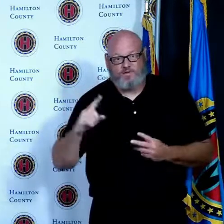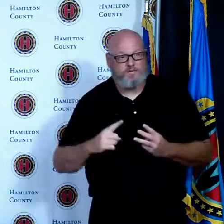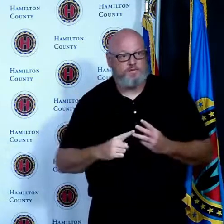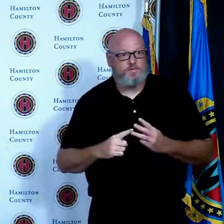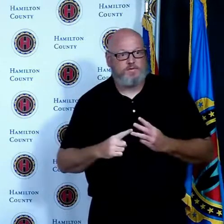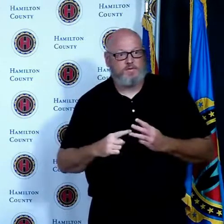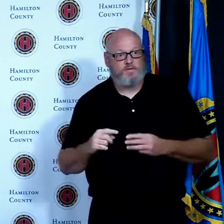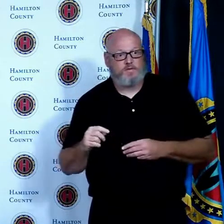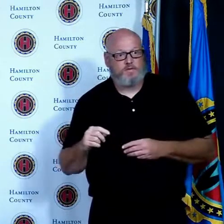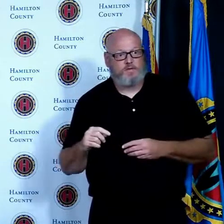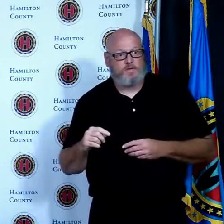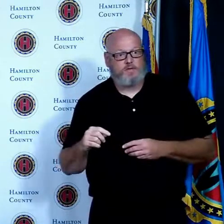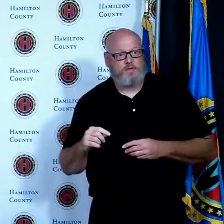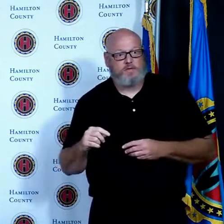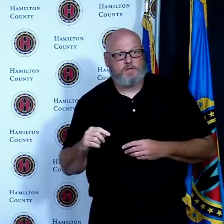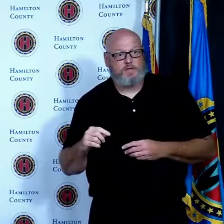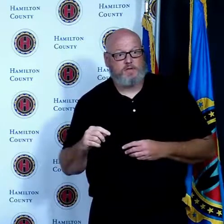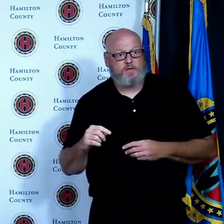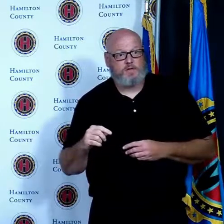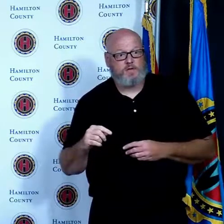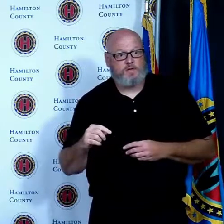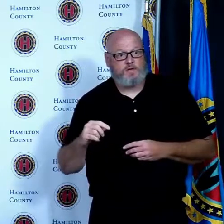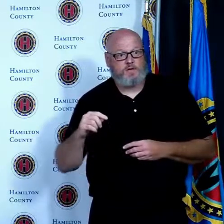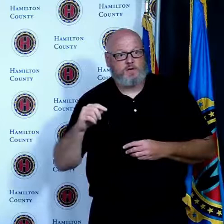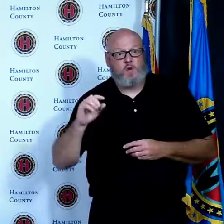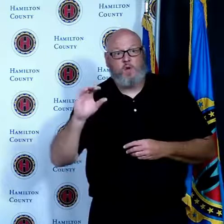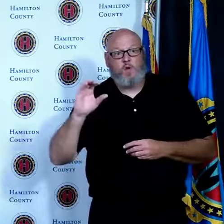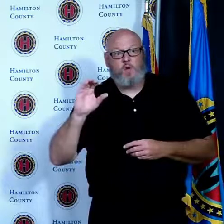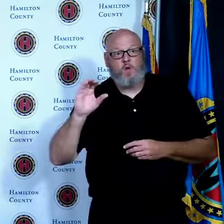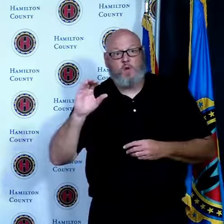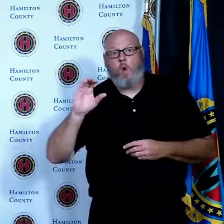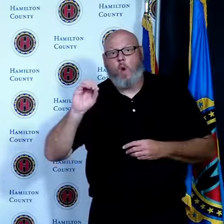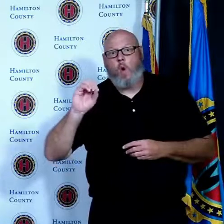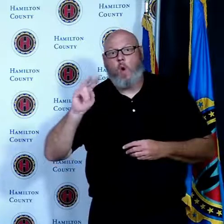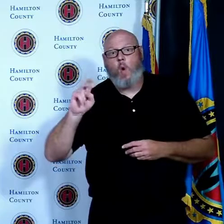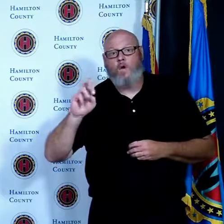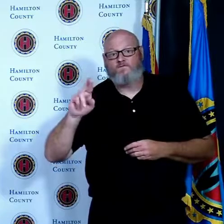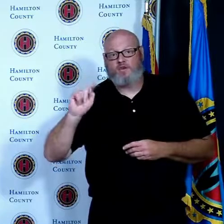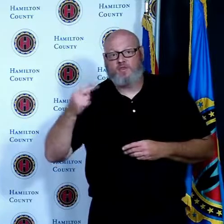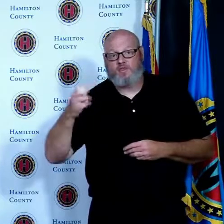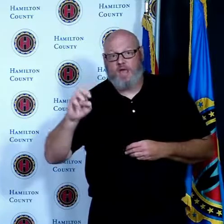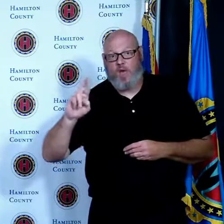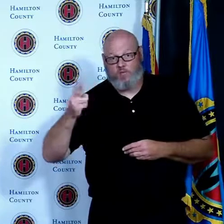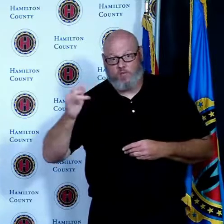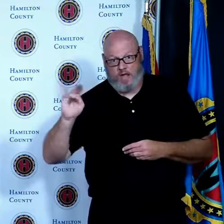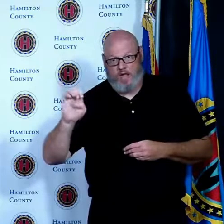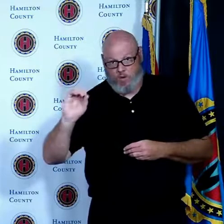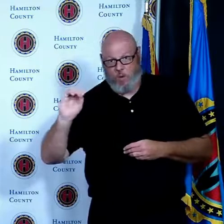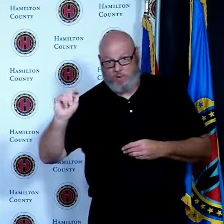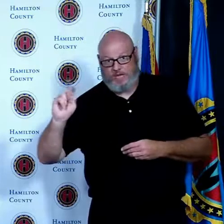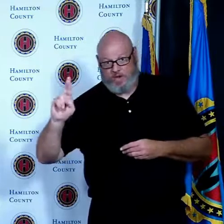get the Census done today some of that is relative to the student population obviously but we need we have some work to do